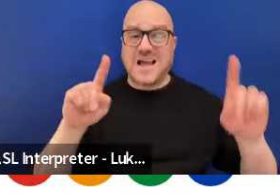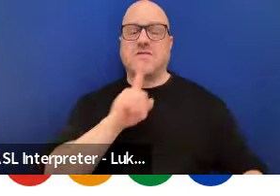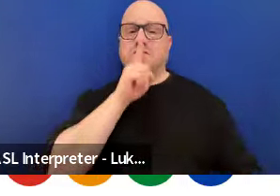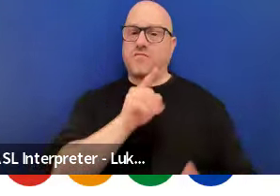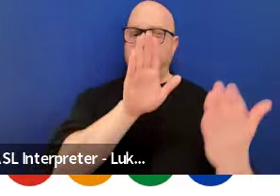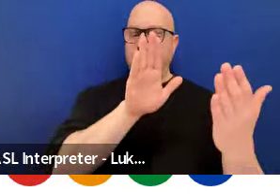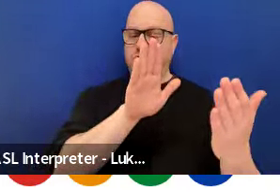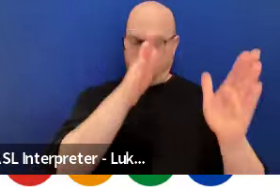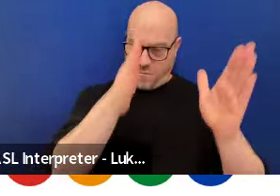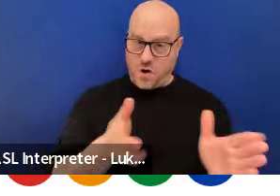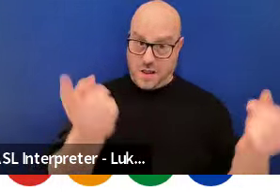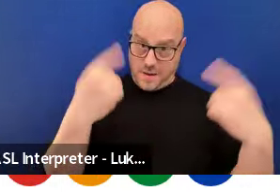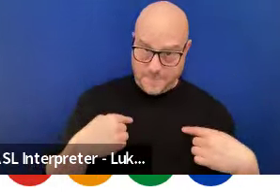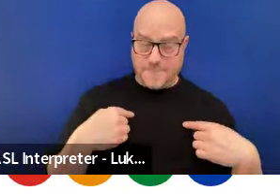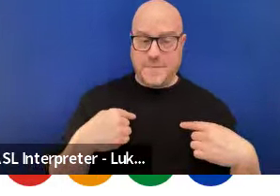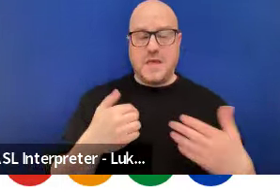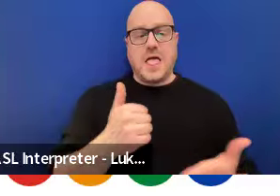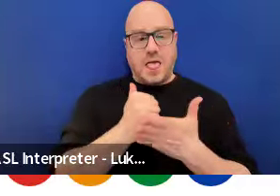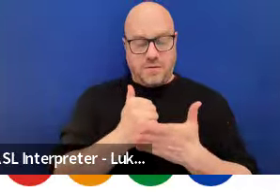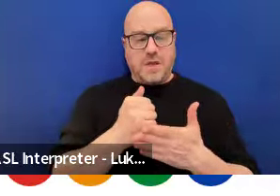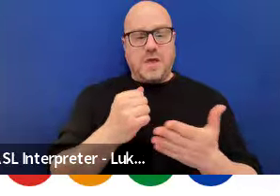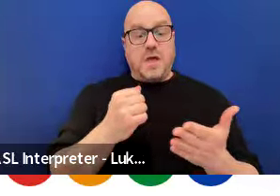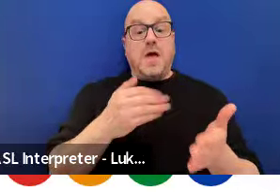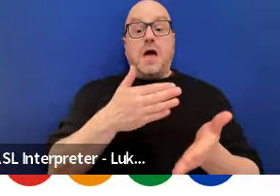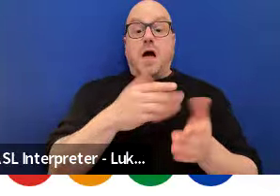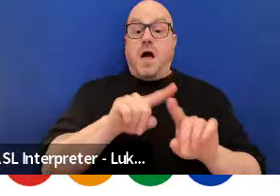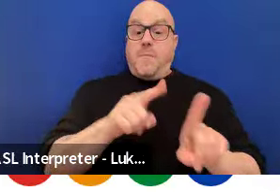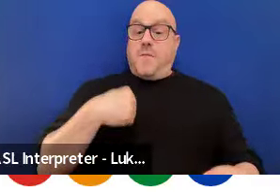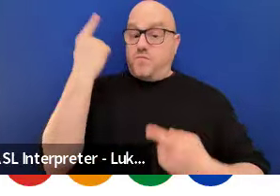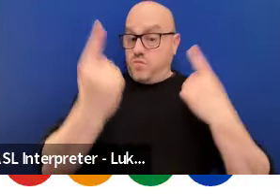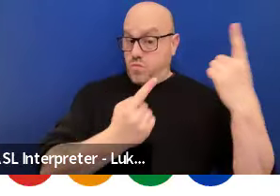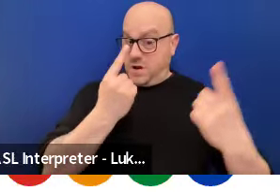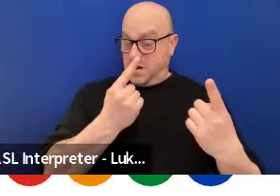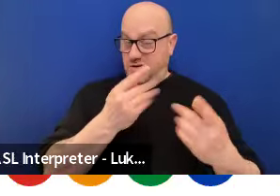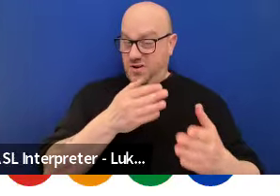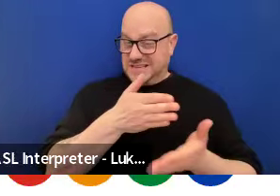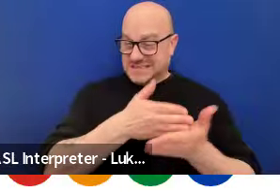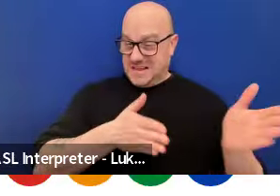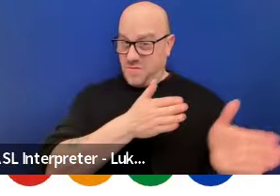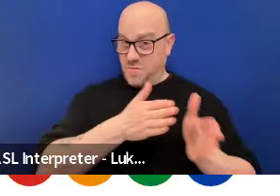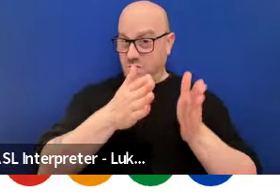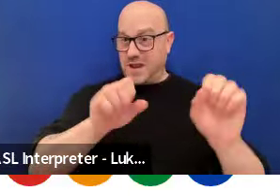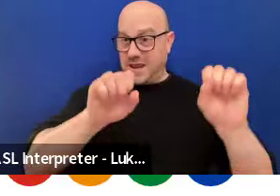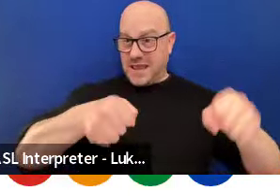I GOT A REAL PERSON.